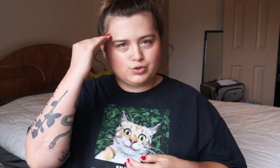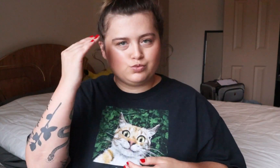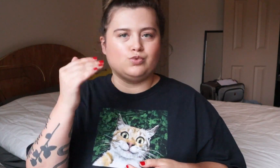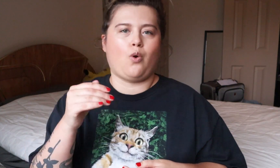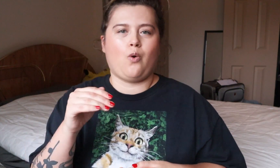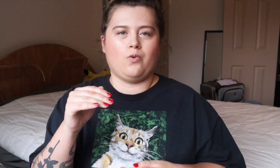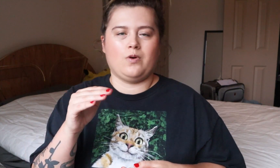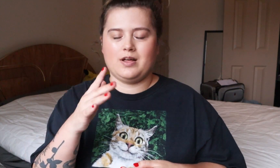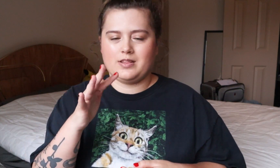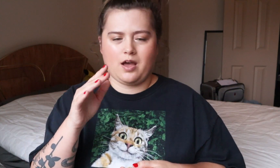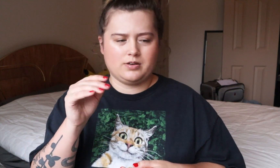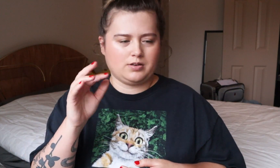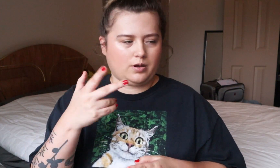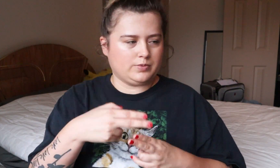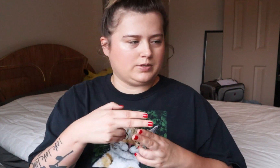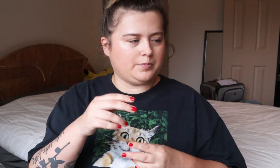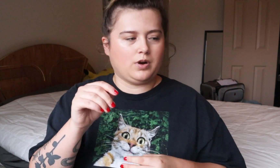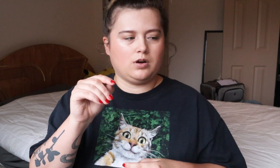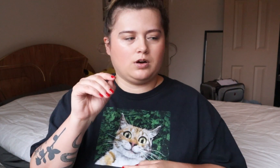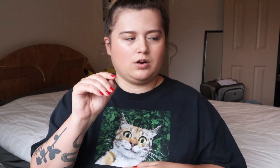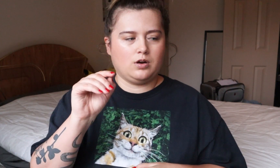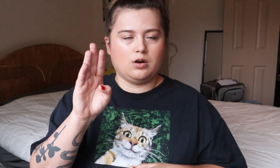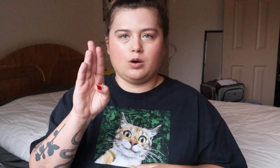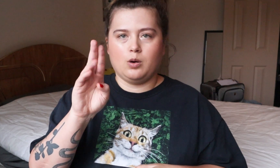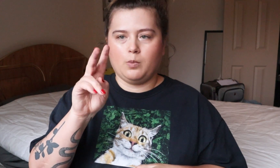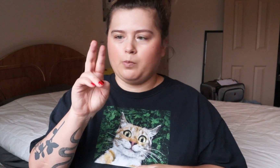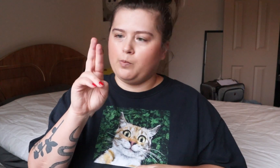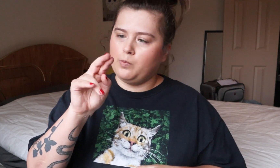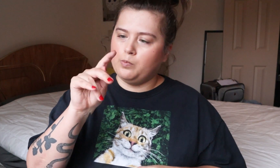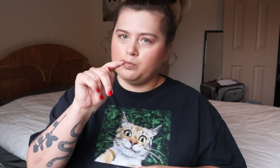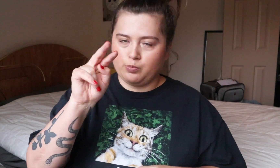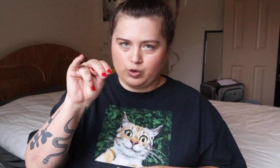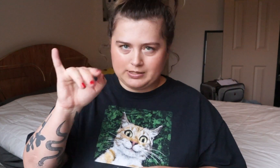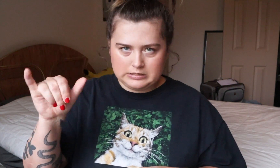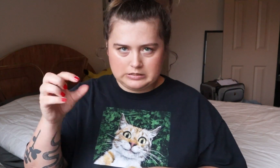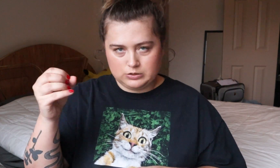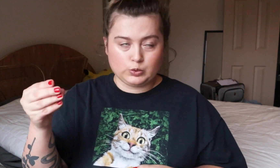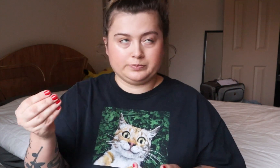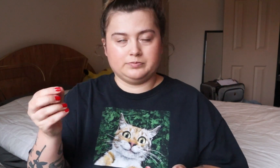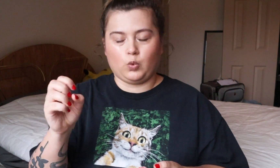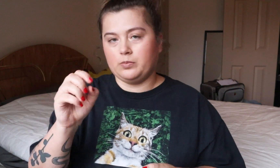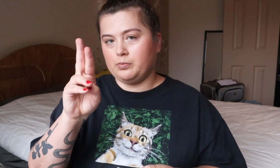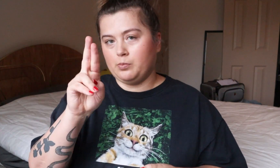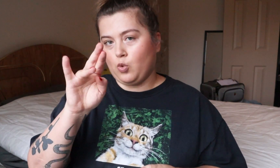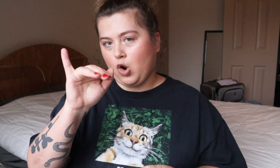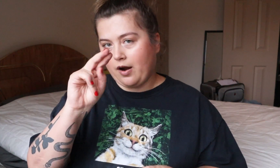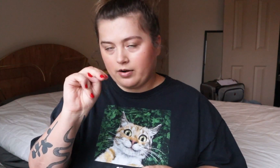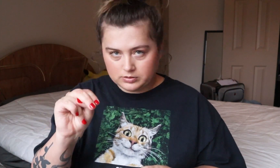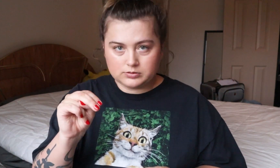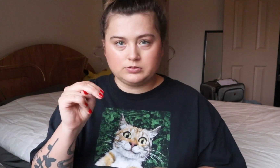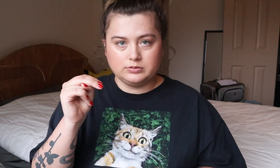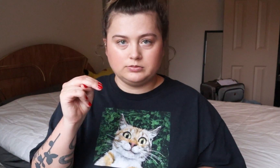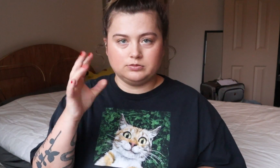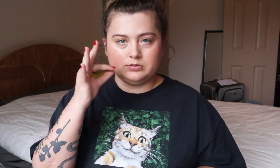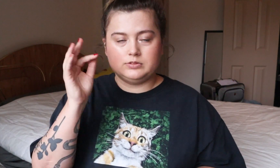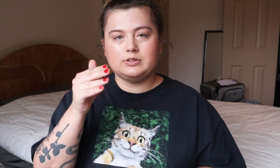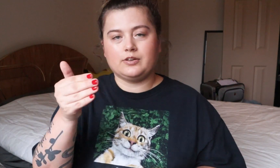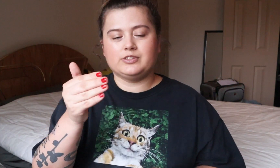So now they know that Brittney, or rather Brian, is a catfish.